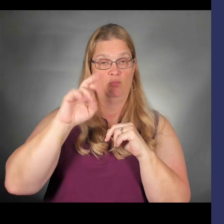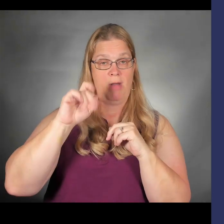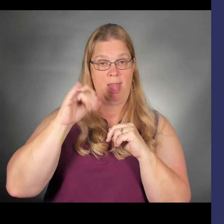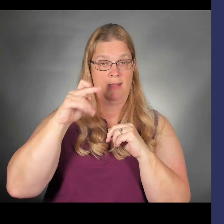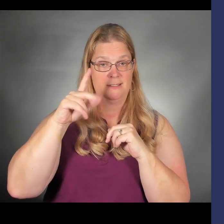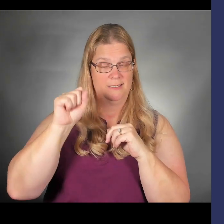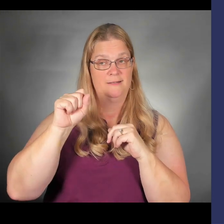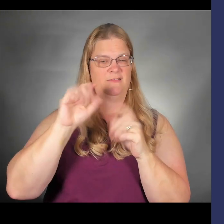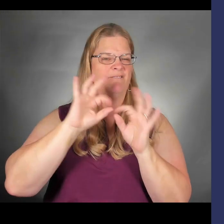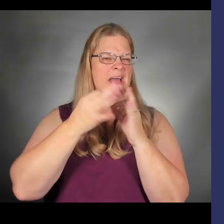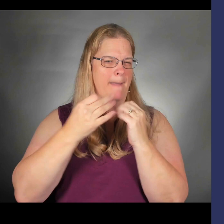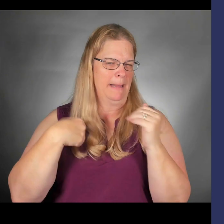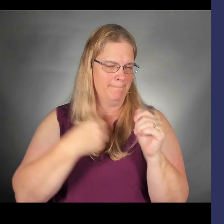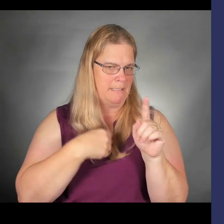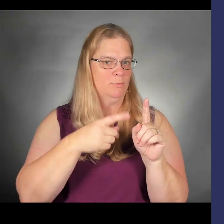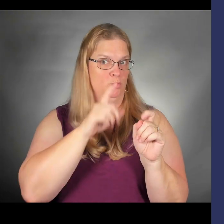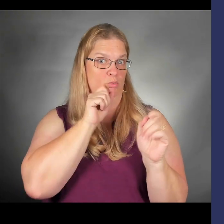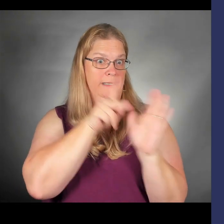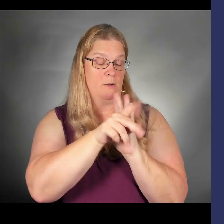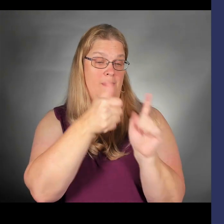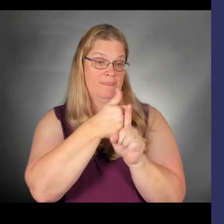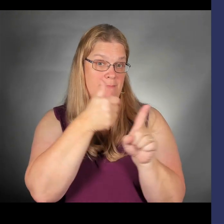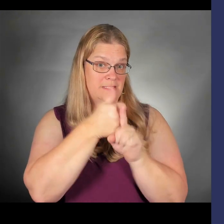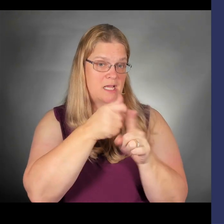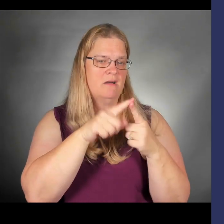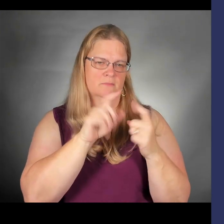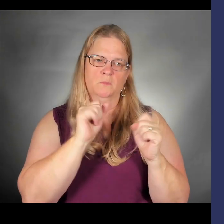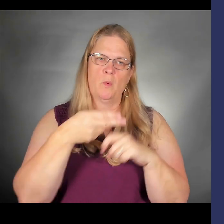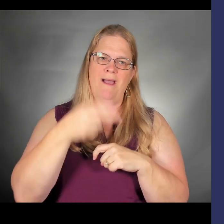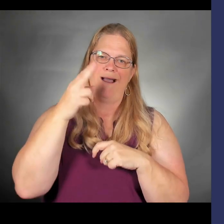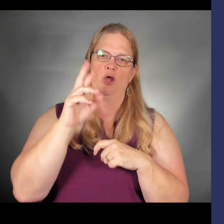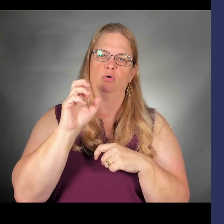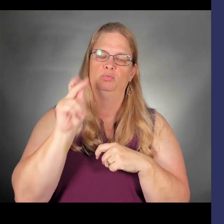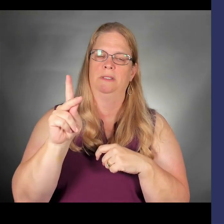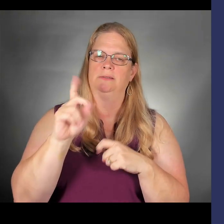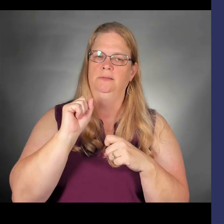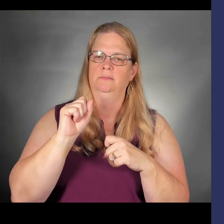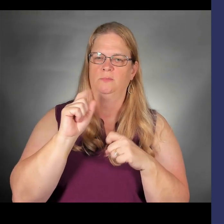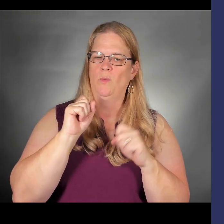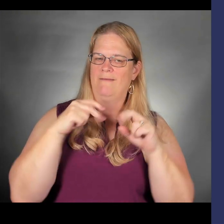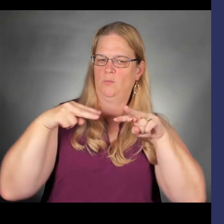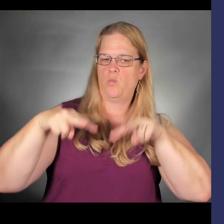any relative or family members that have died by suicide;